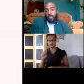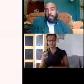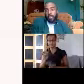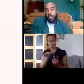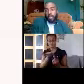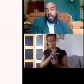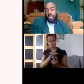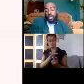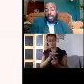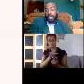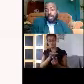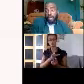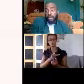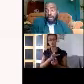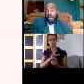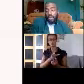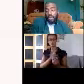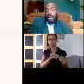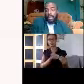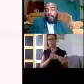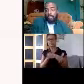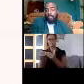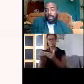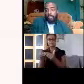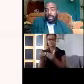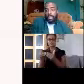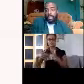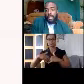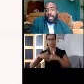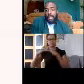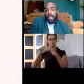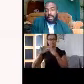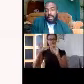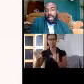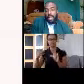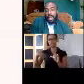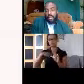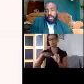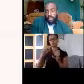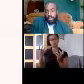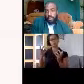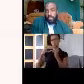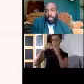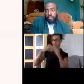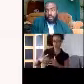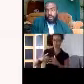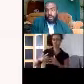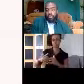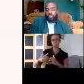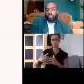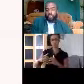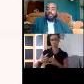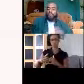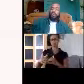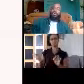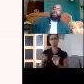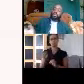are going to try to dismantle and and looking at anti-racism through, through its full holistic